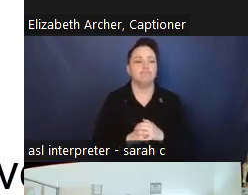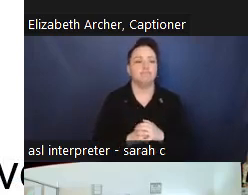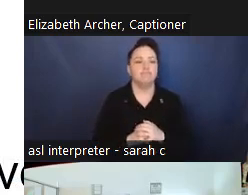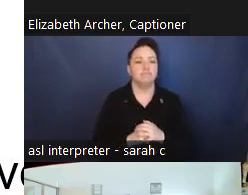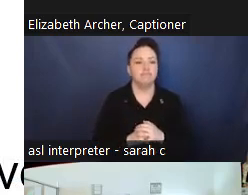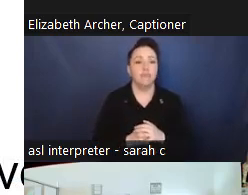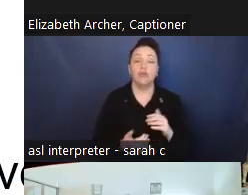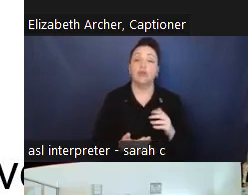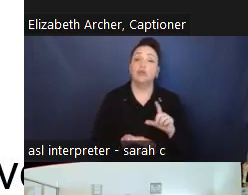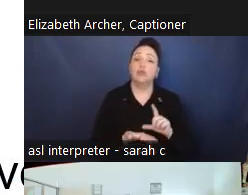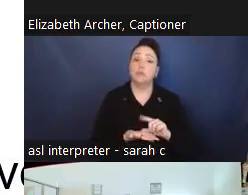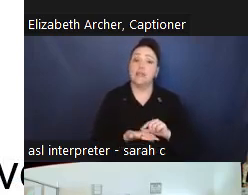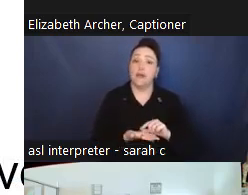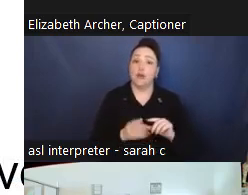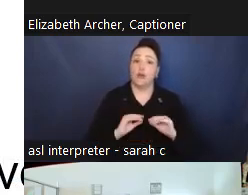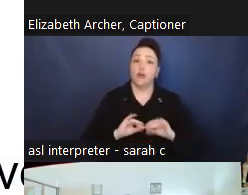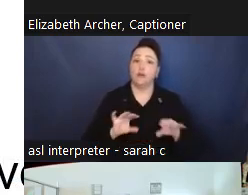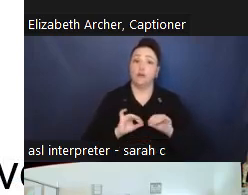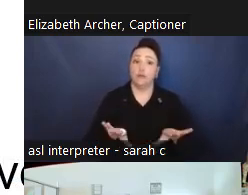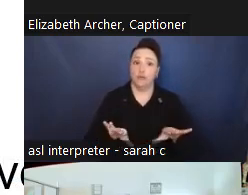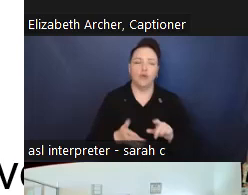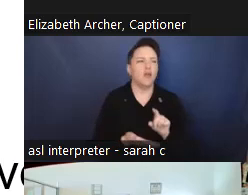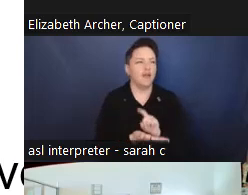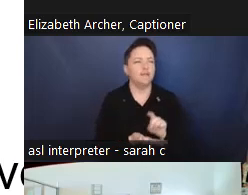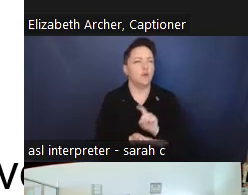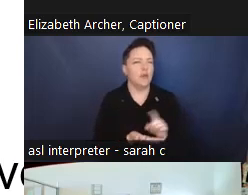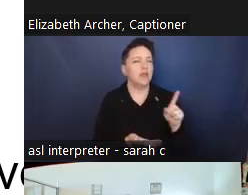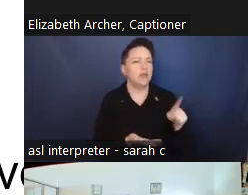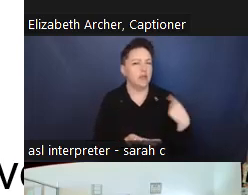newsletter that comes out. It's coming out weekly. I’m a little fuzzy on that.